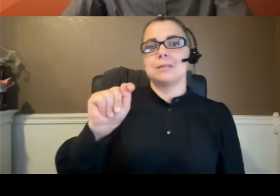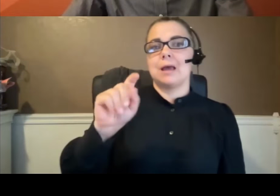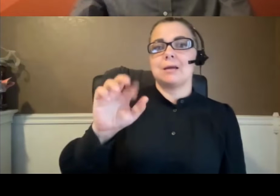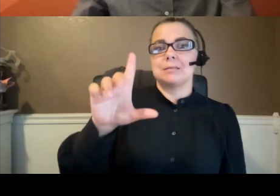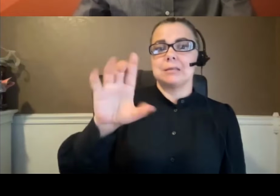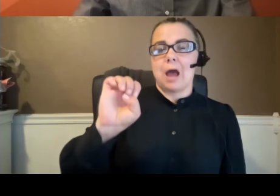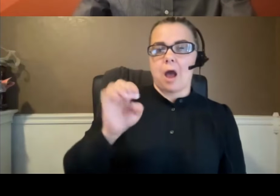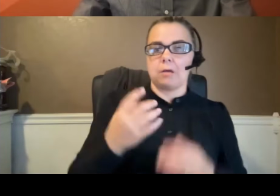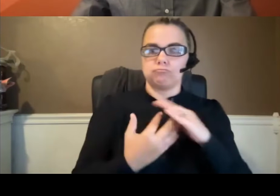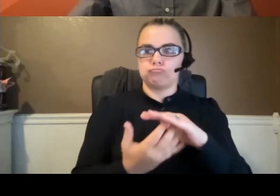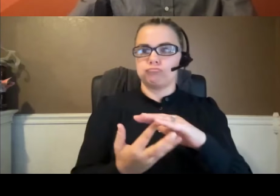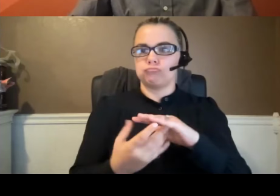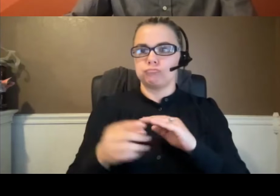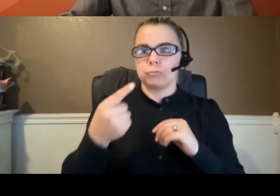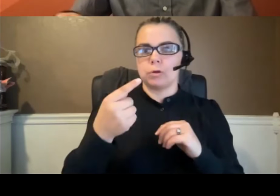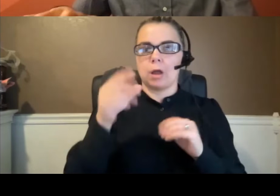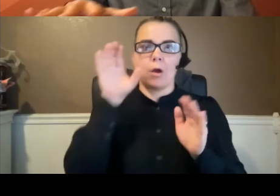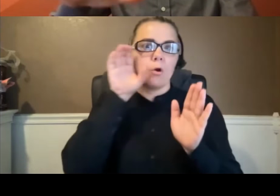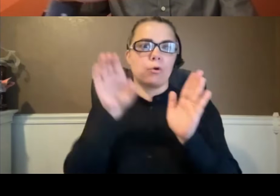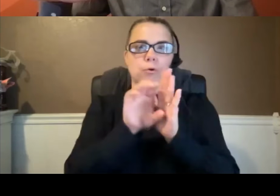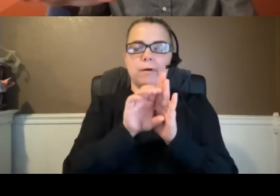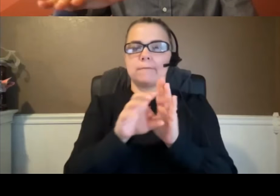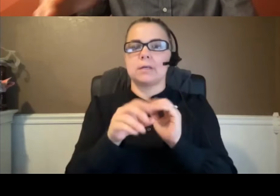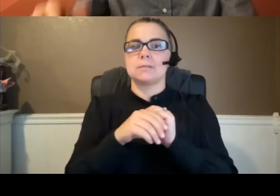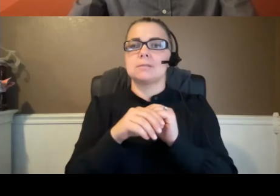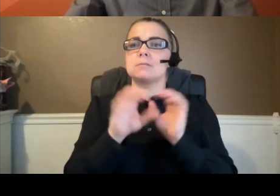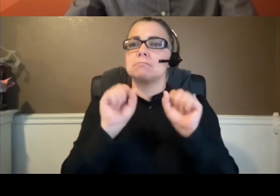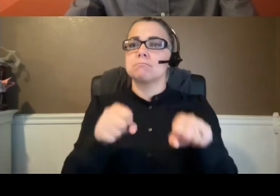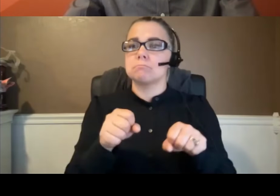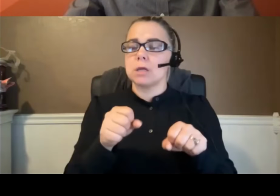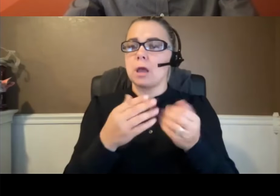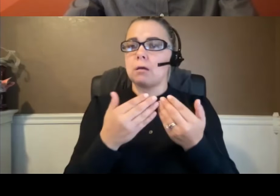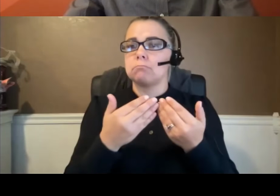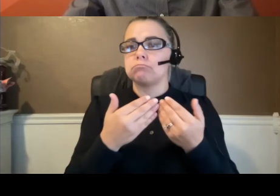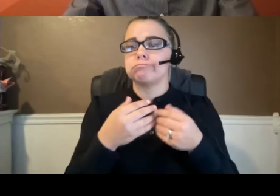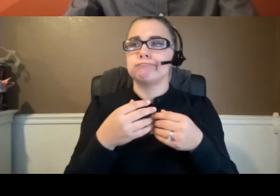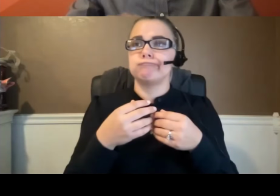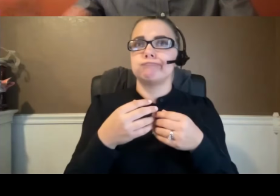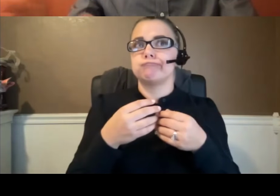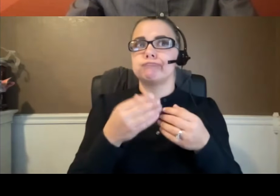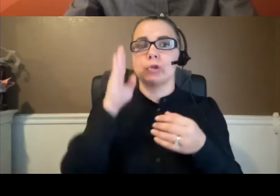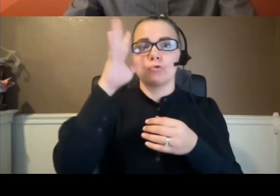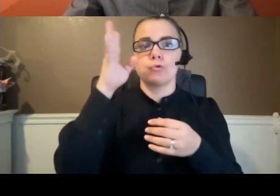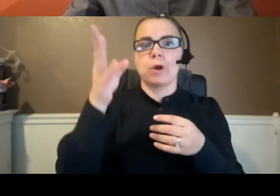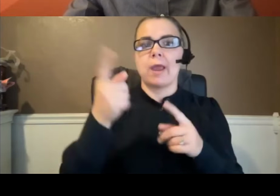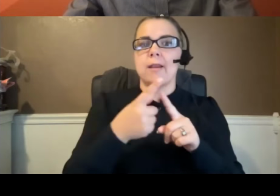be done in general just with raised portions on a flat surface that map onto what sighted